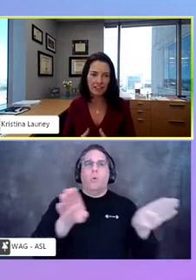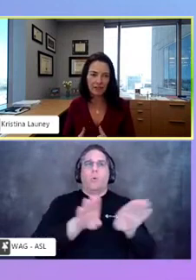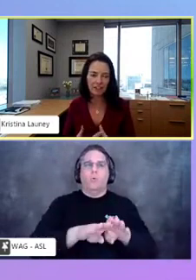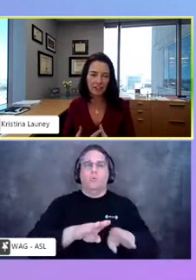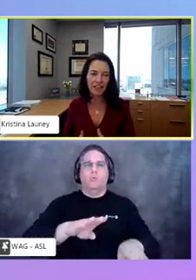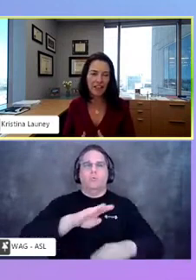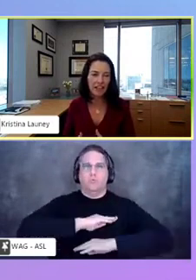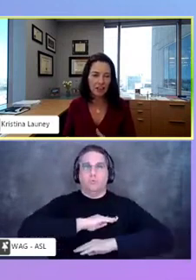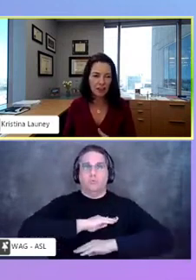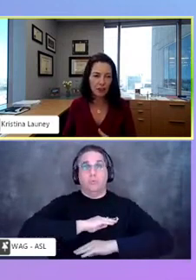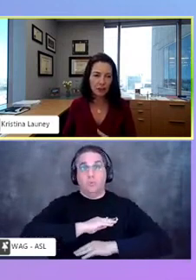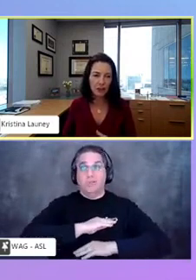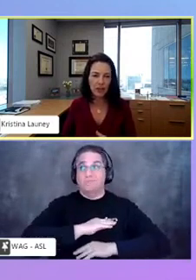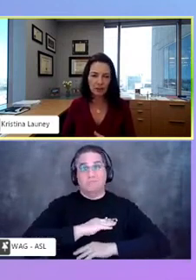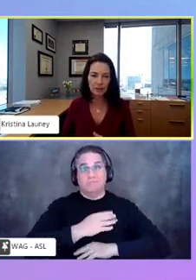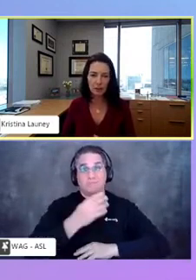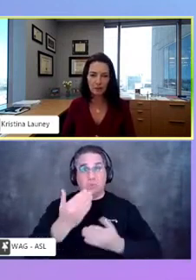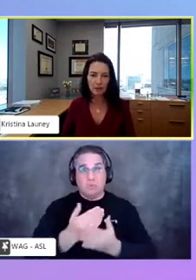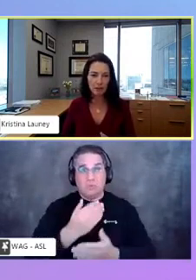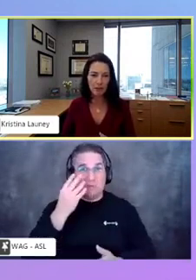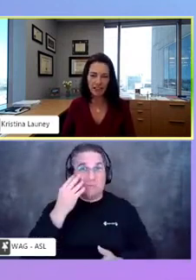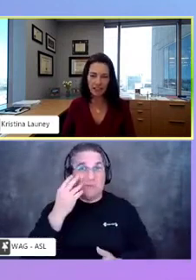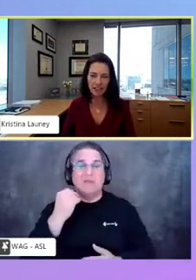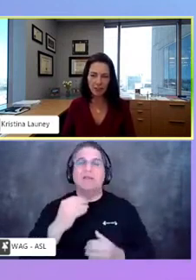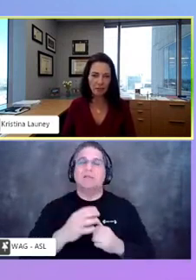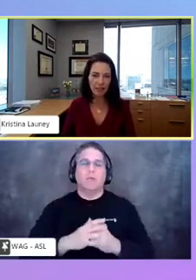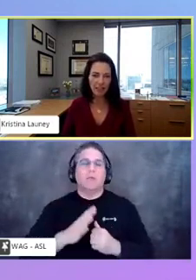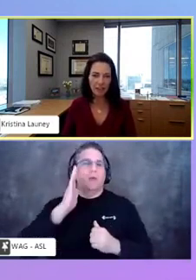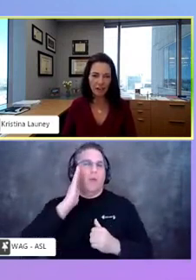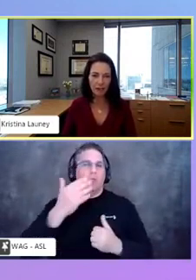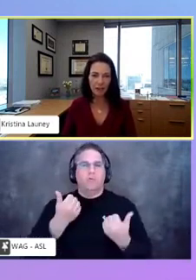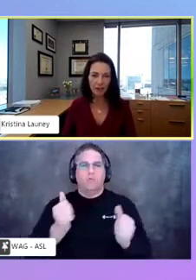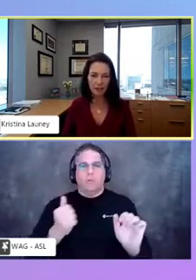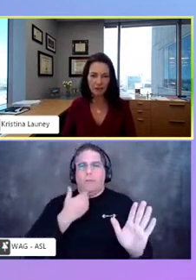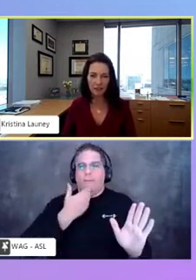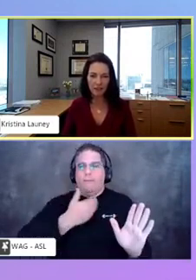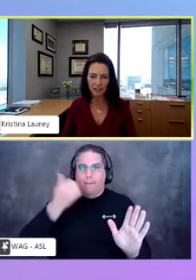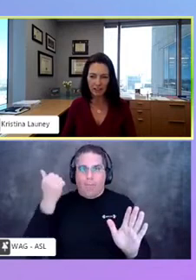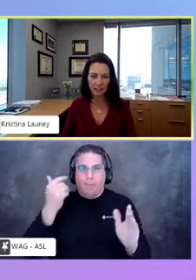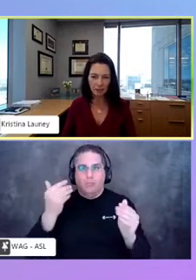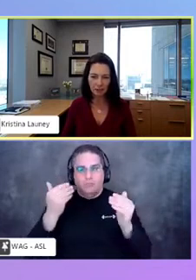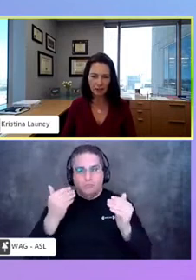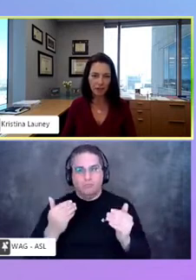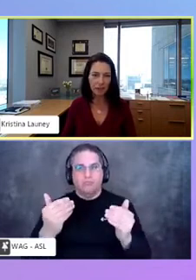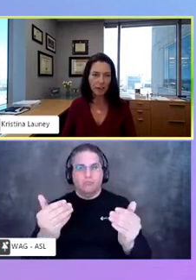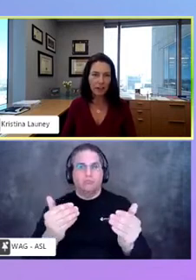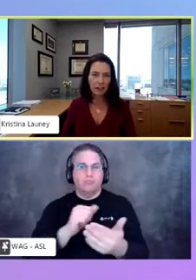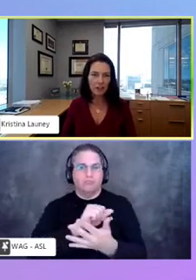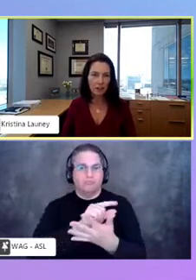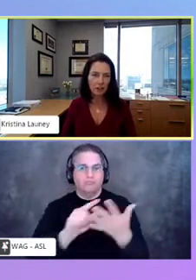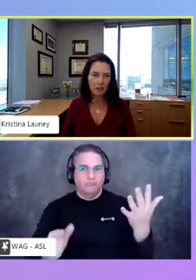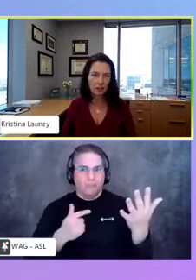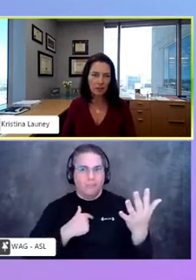before? we did come up but we got some closure on some things. Which is nice to talk about this